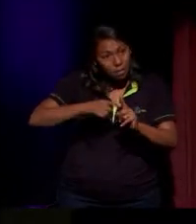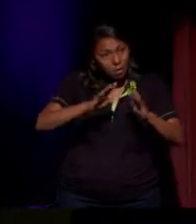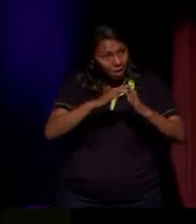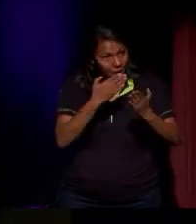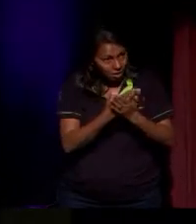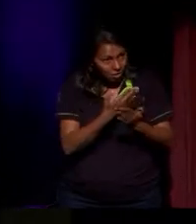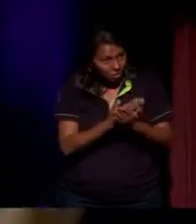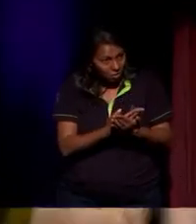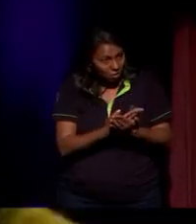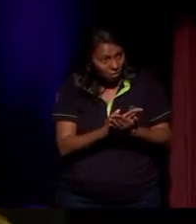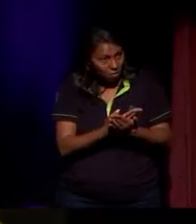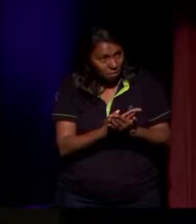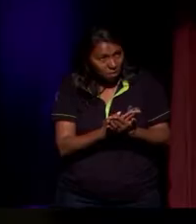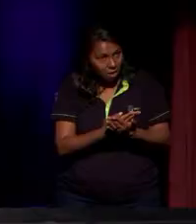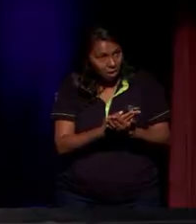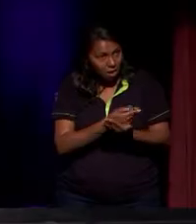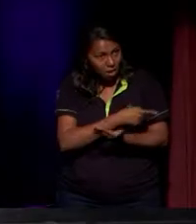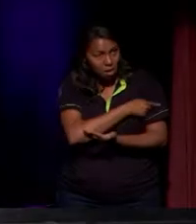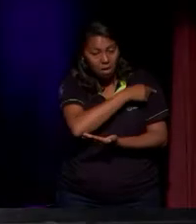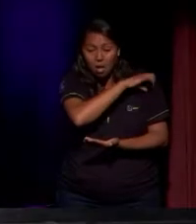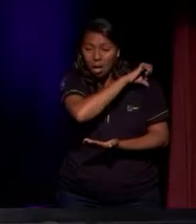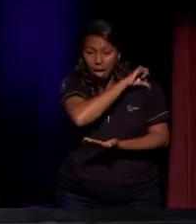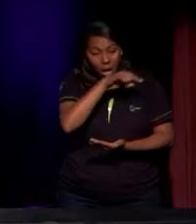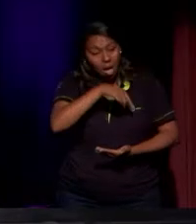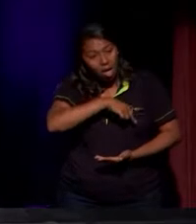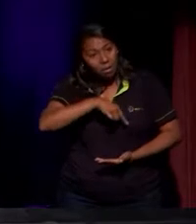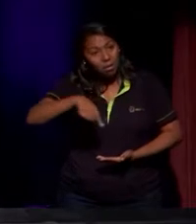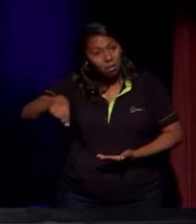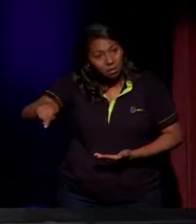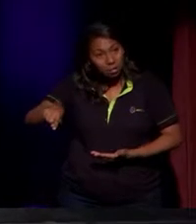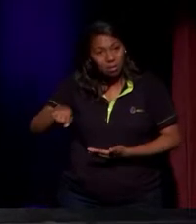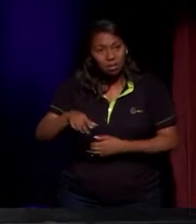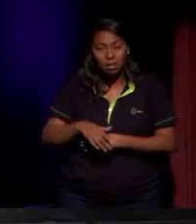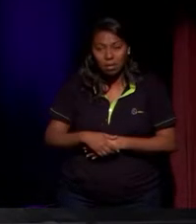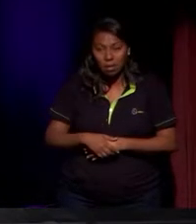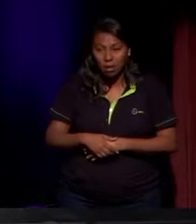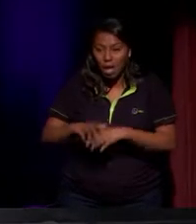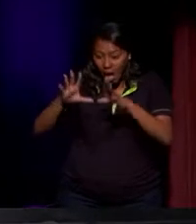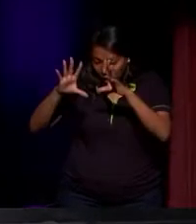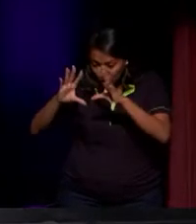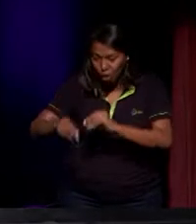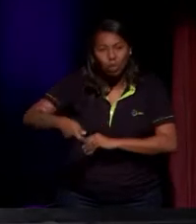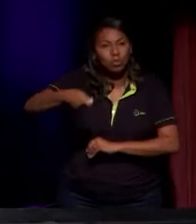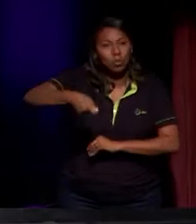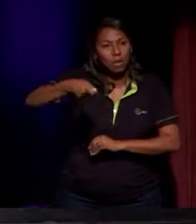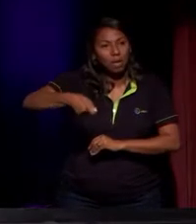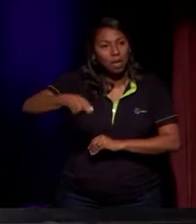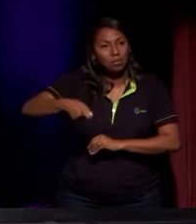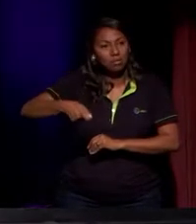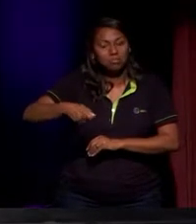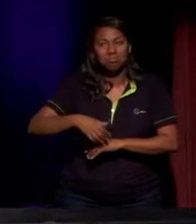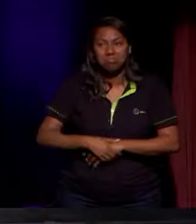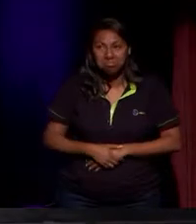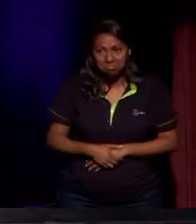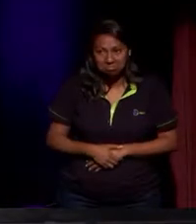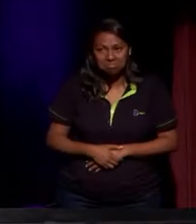going to study in the night course, then see so many setbacks.